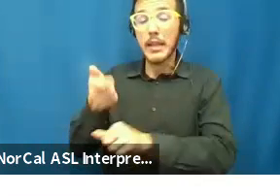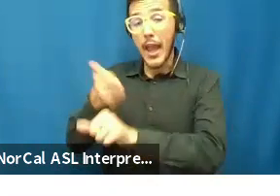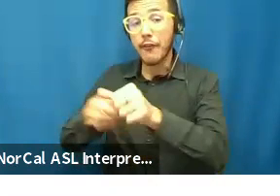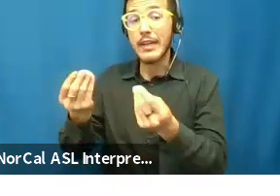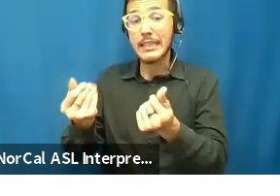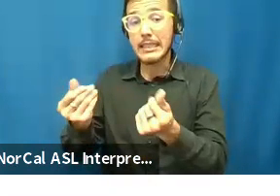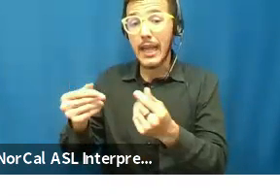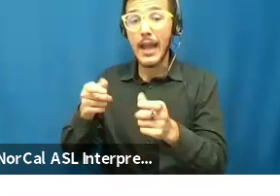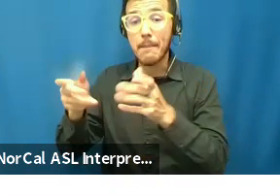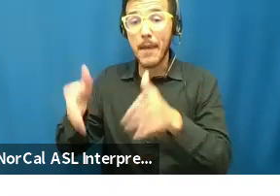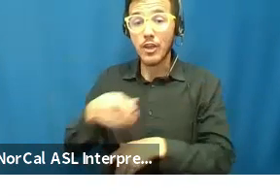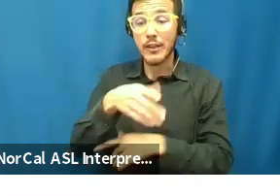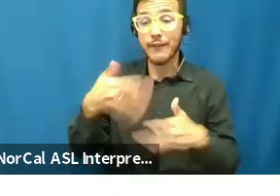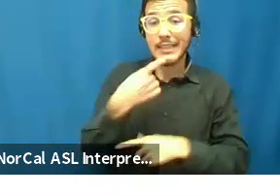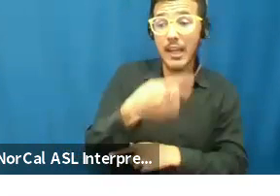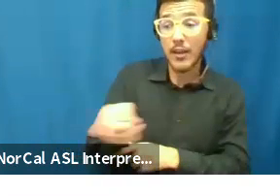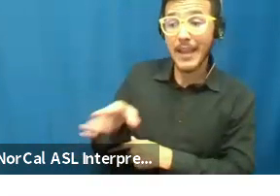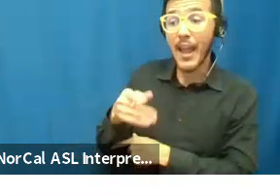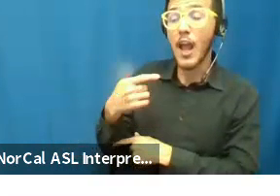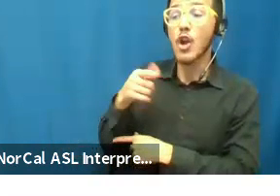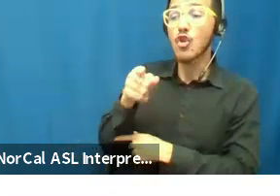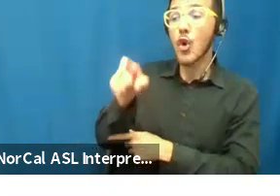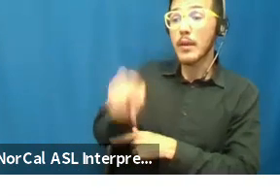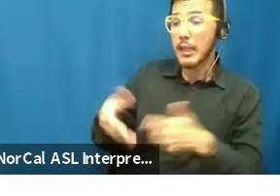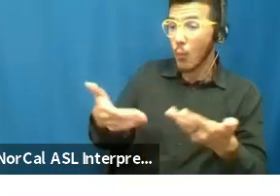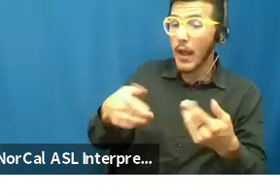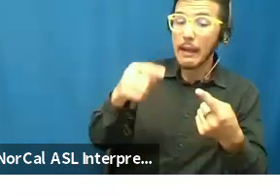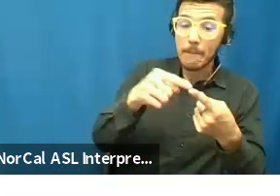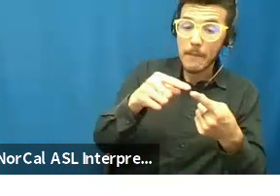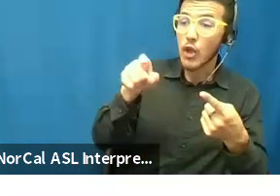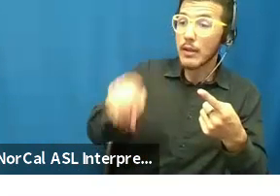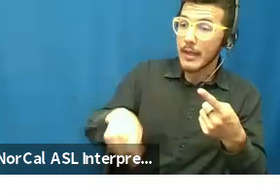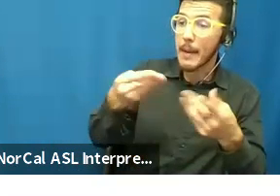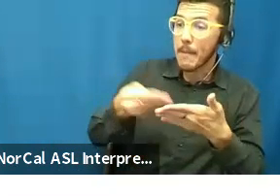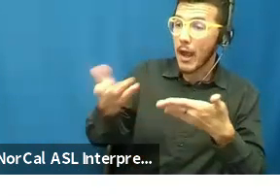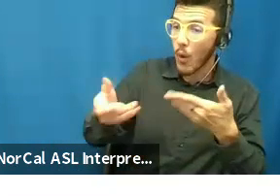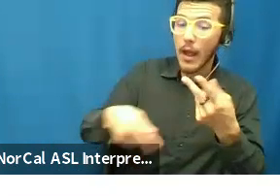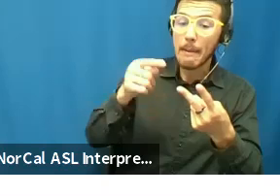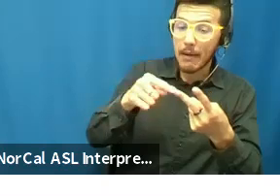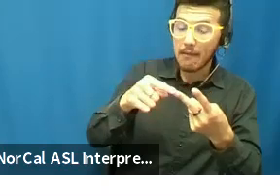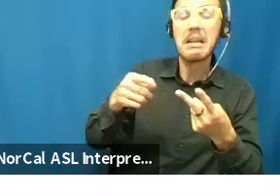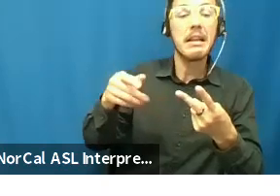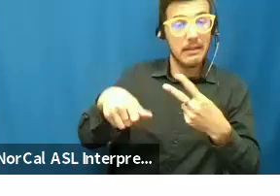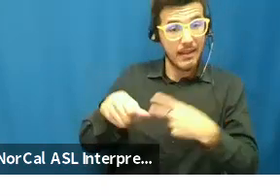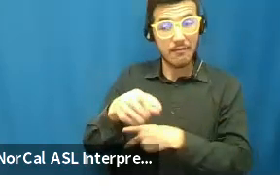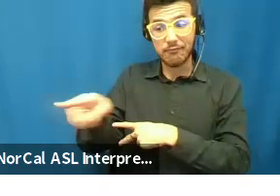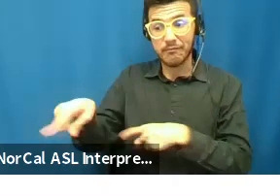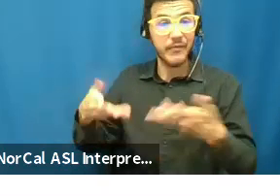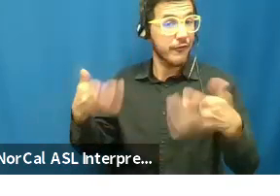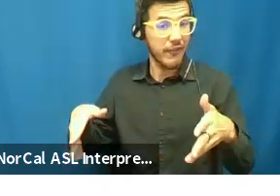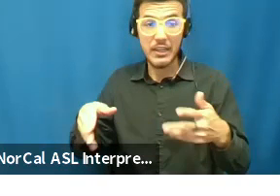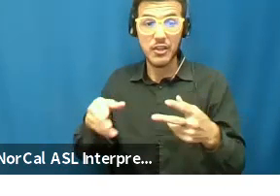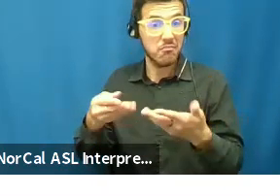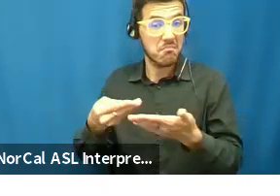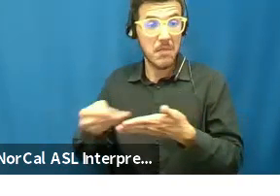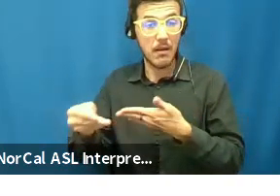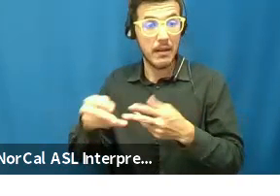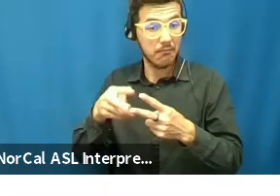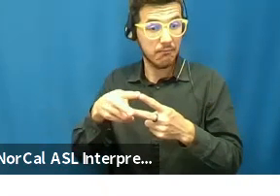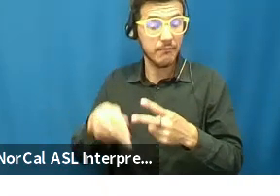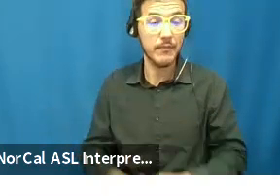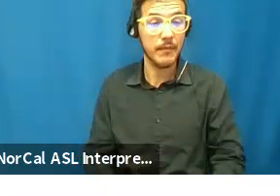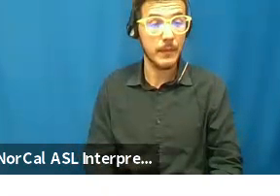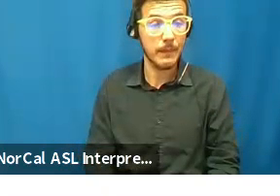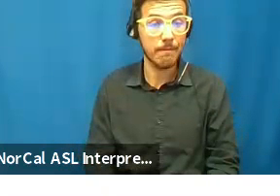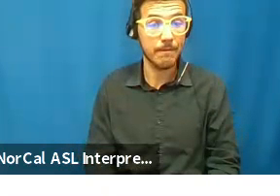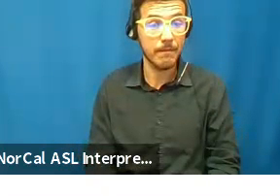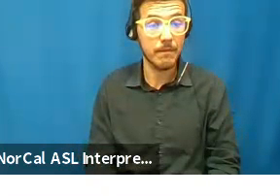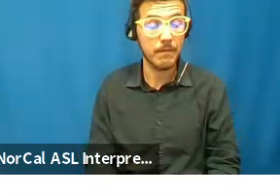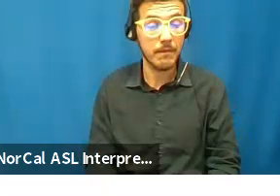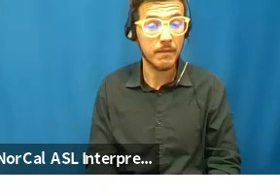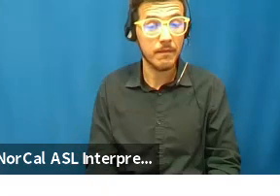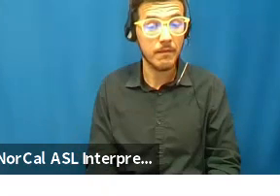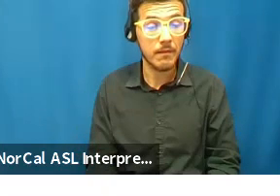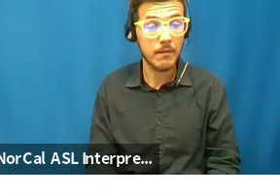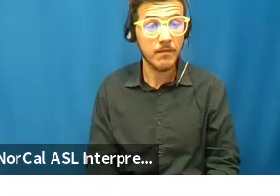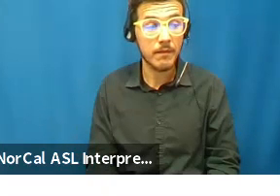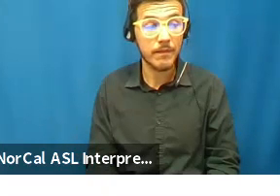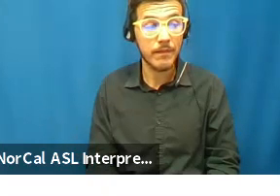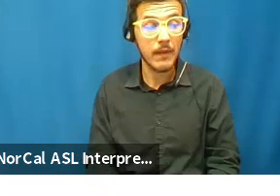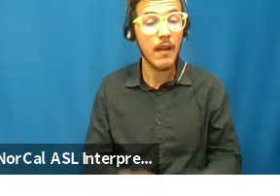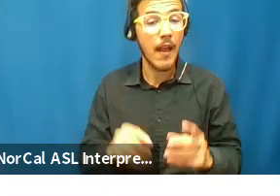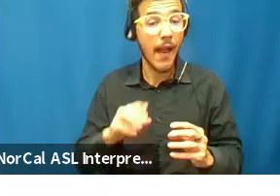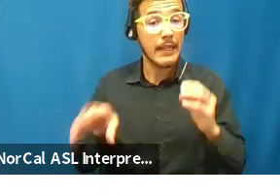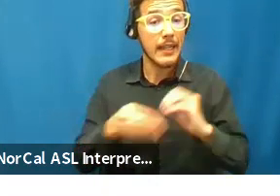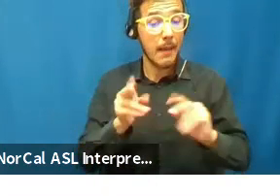you need. You need to purchase it. And they did." Next slide. Additionally, people talked about,